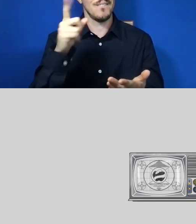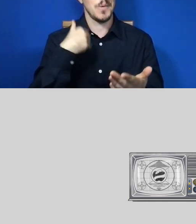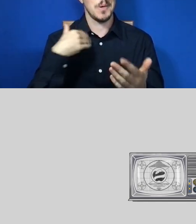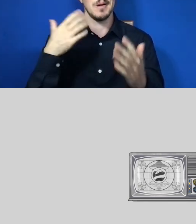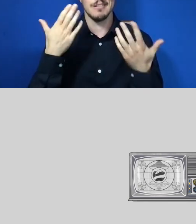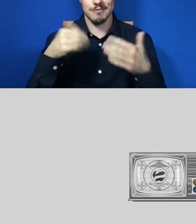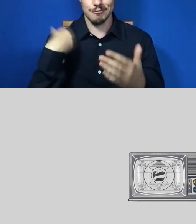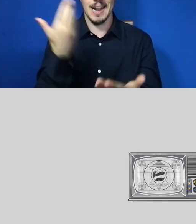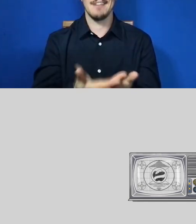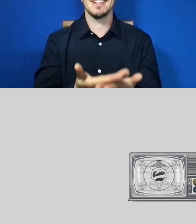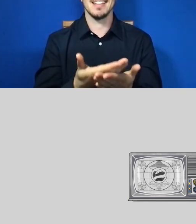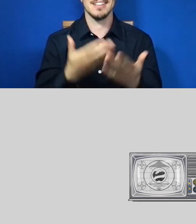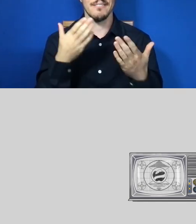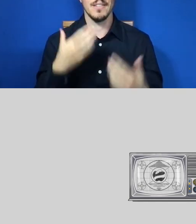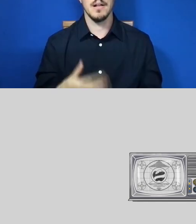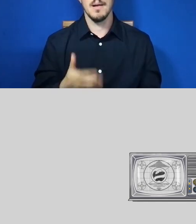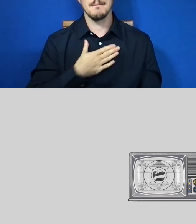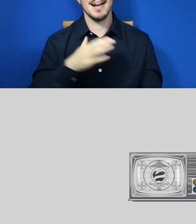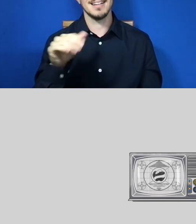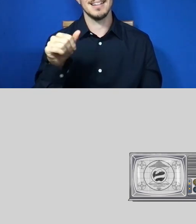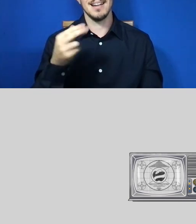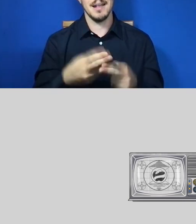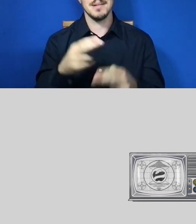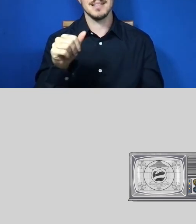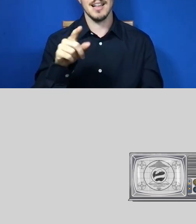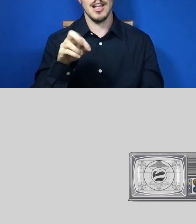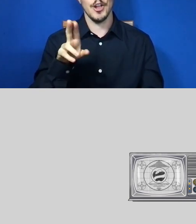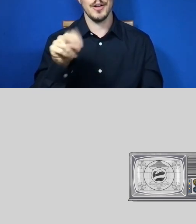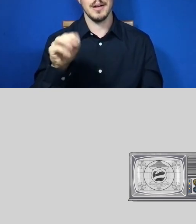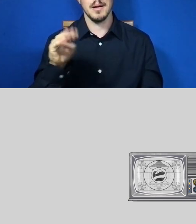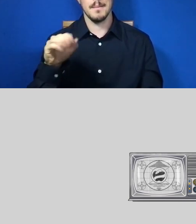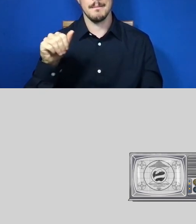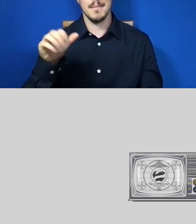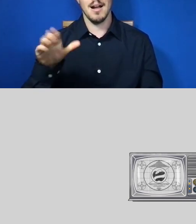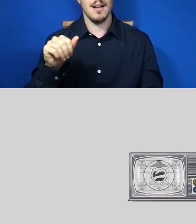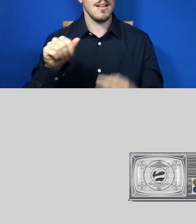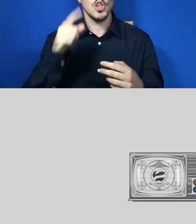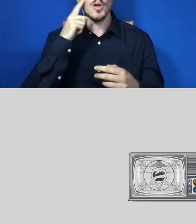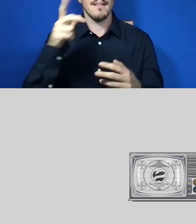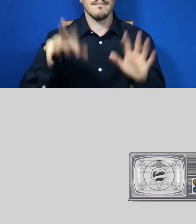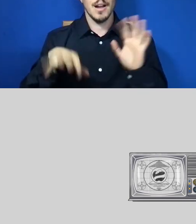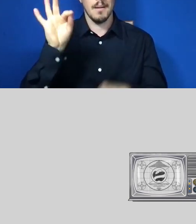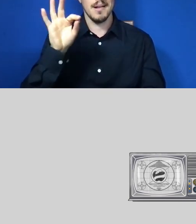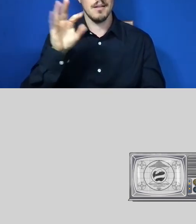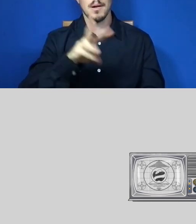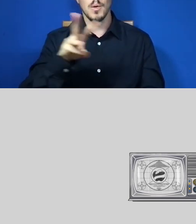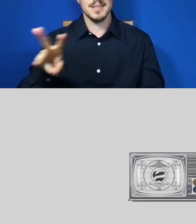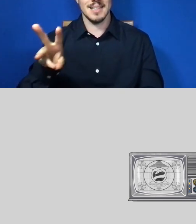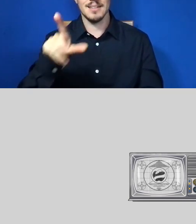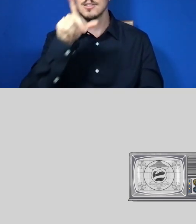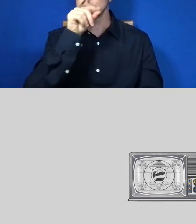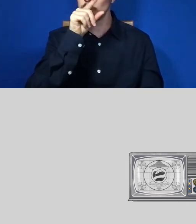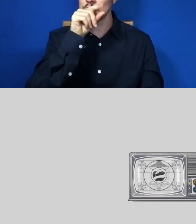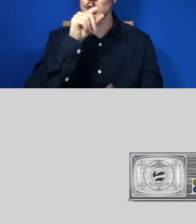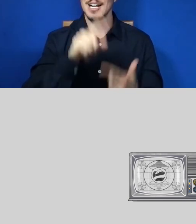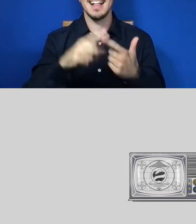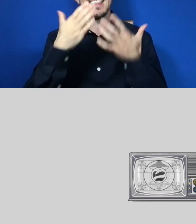for making it this far. My name is Aaron Ma, you can visit my website, aaronhma.com and follow me on Twitter, @aaronhma